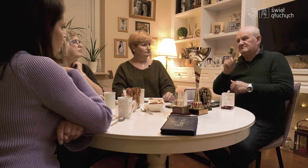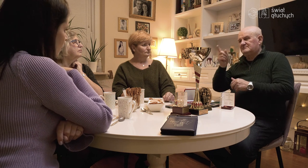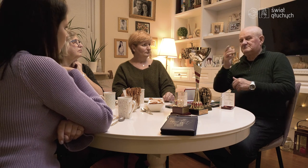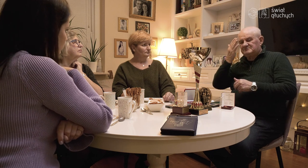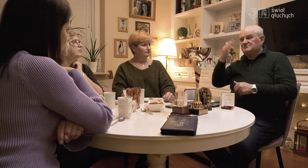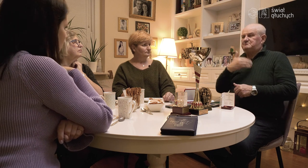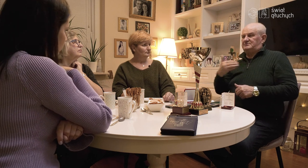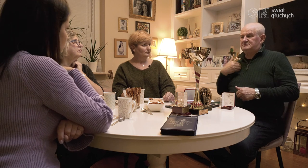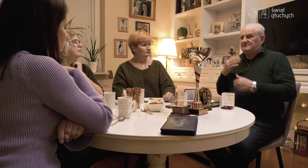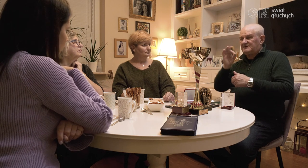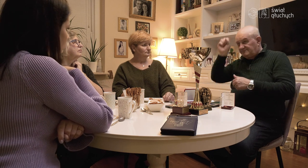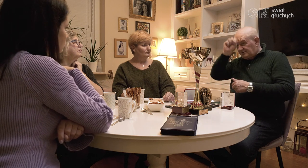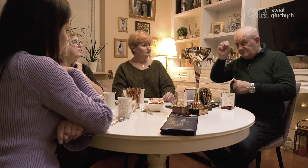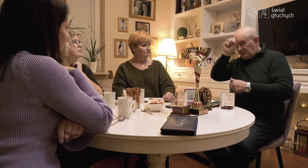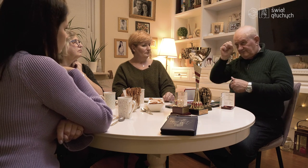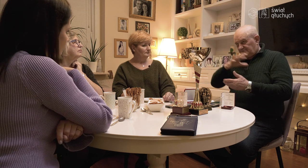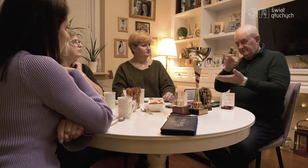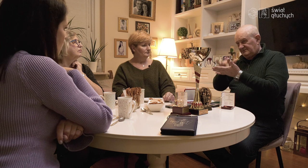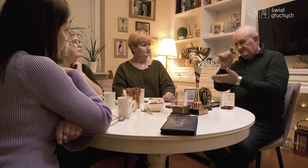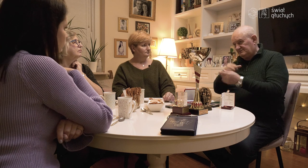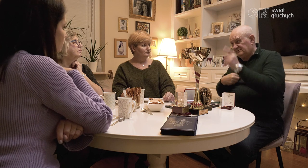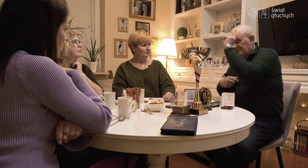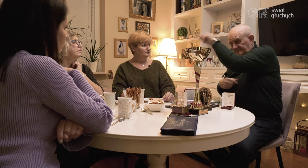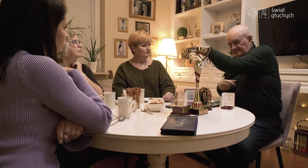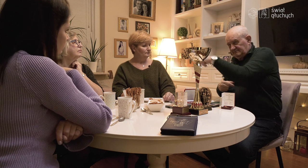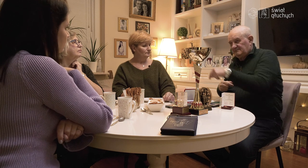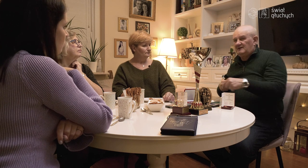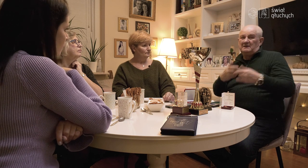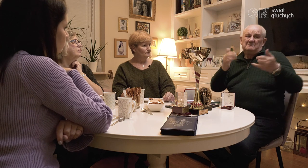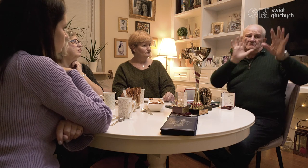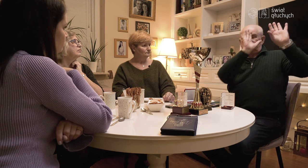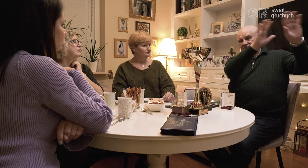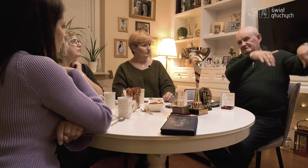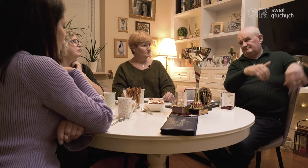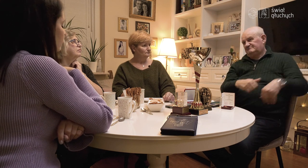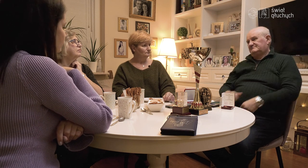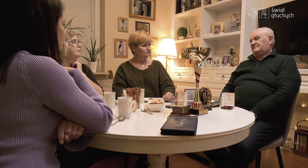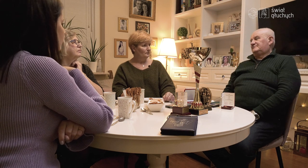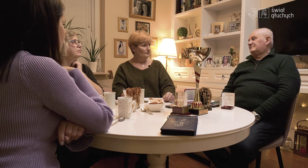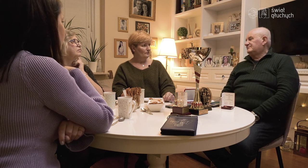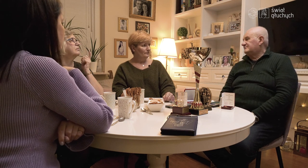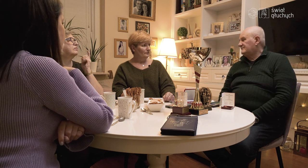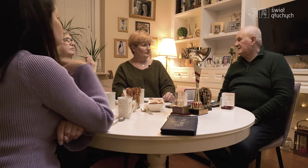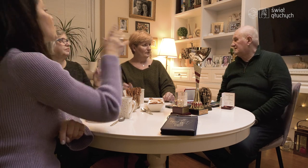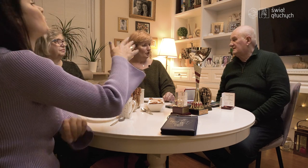I had to train for the Polish Athletics Championships in Wrocław. And I had to leave scouting.